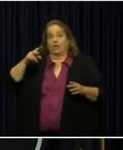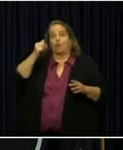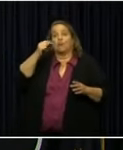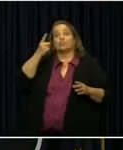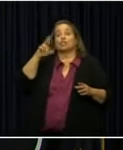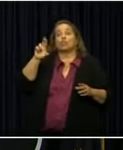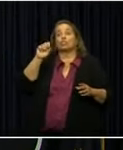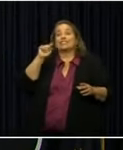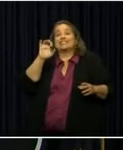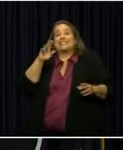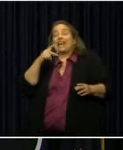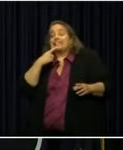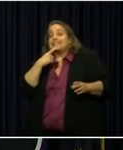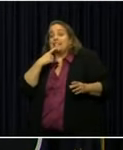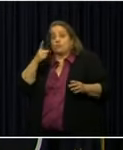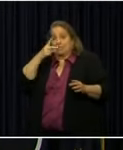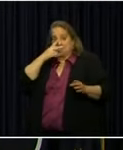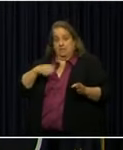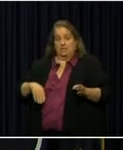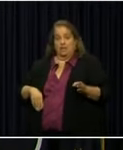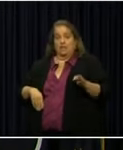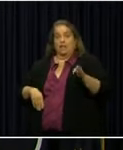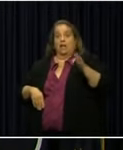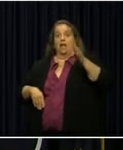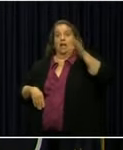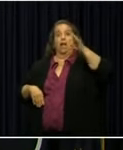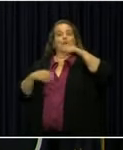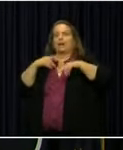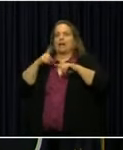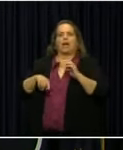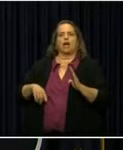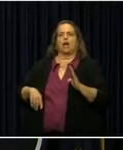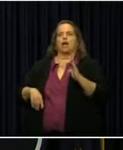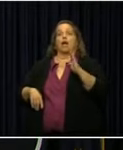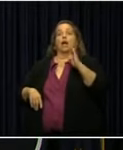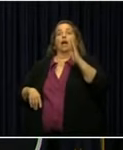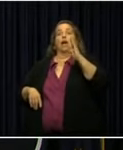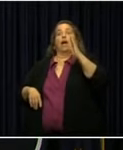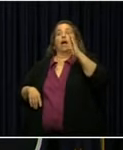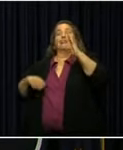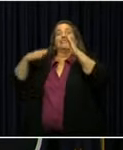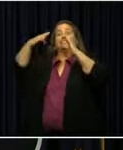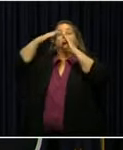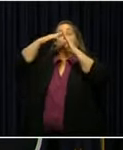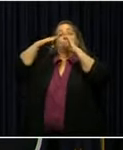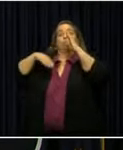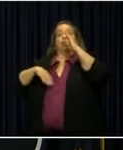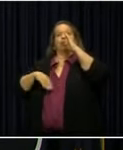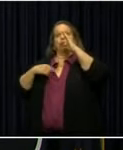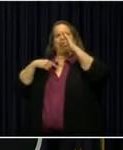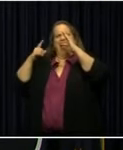HEALTH CARE COMMUNITY HAS THE CAPACITY IT NEEDS TO CARE FOR ALL THE PATIENTS WHO NEED CARE. SO WHAT THE PRESIDENT HAS